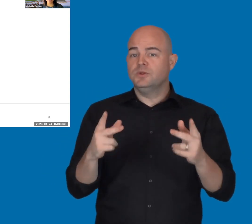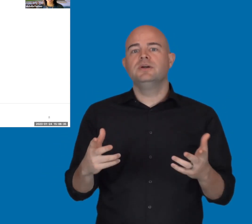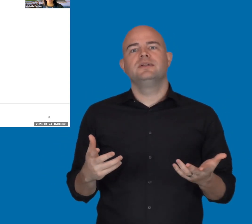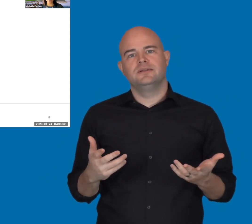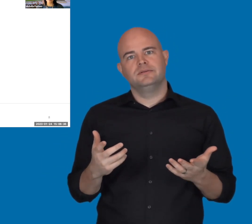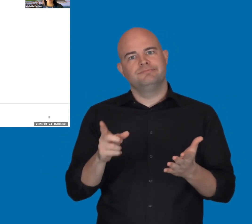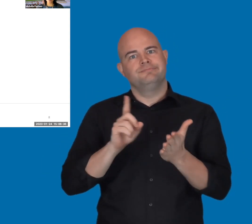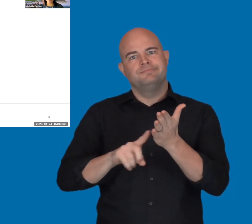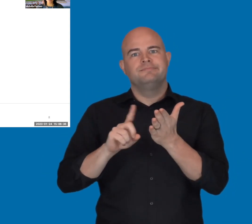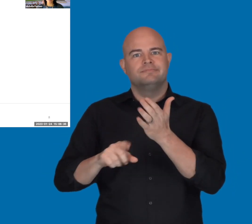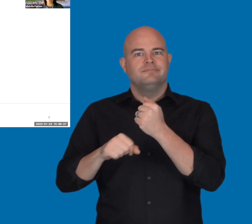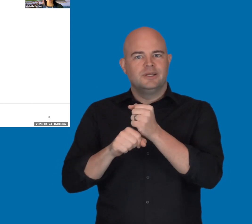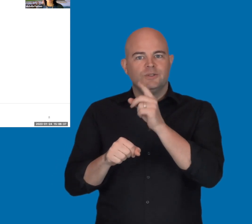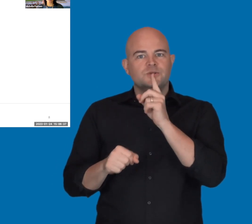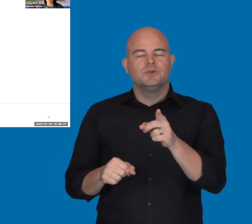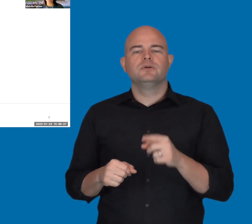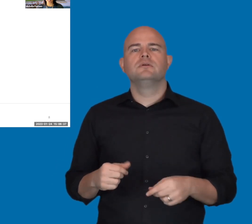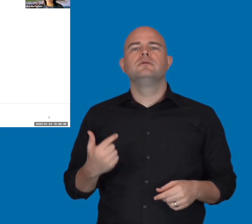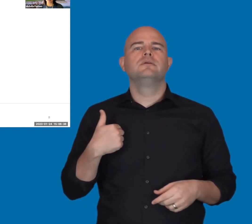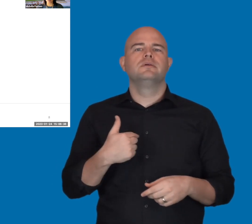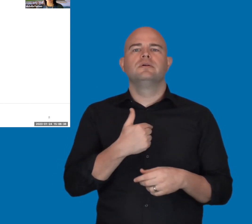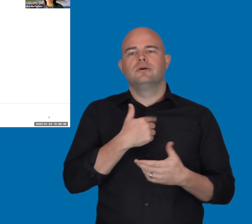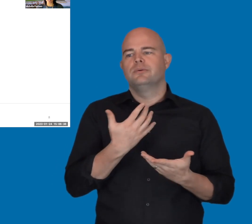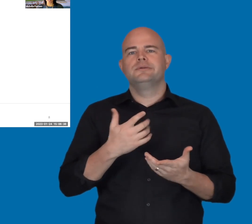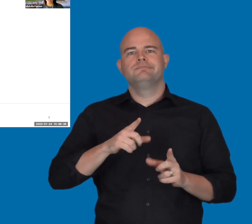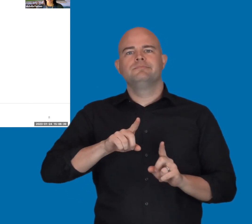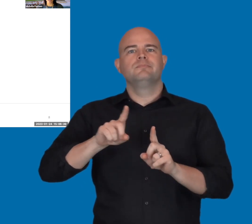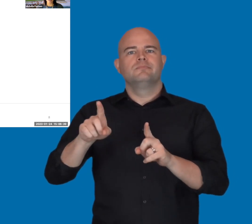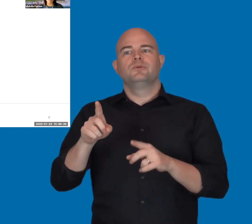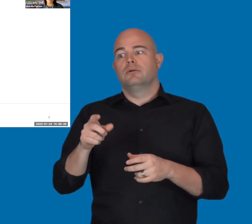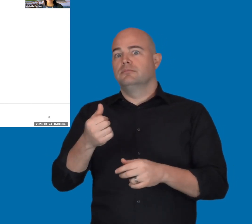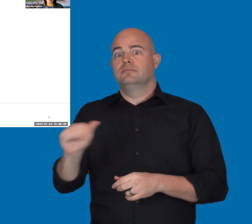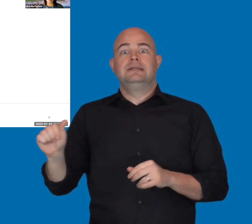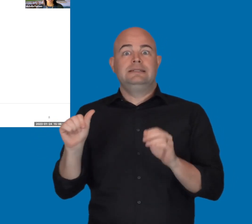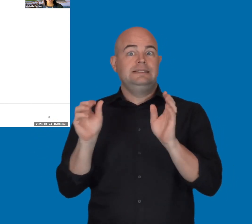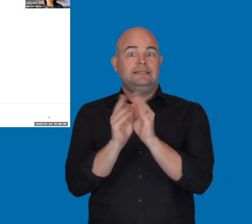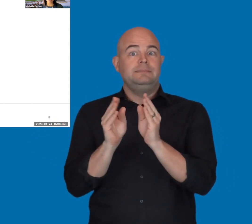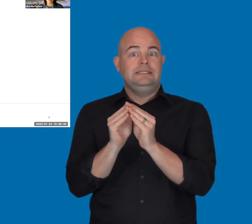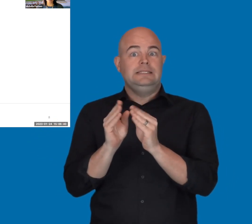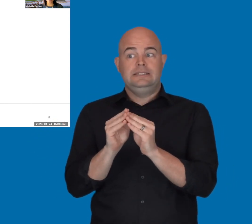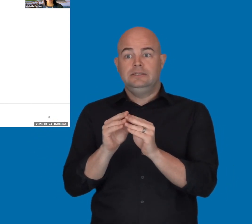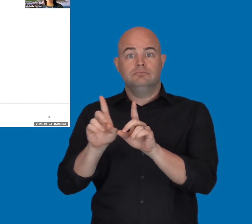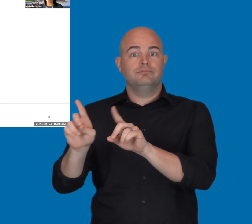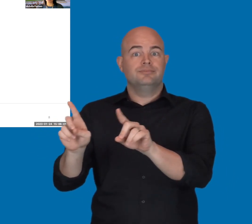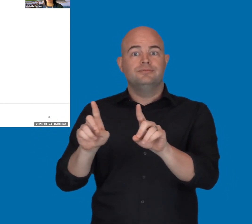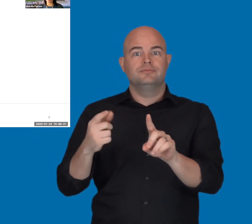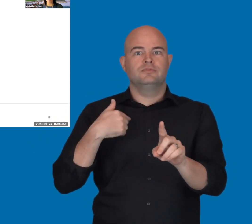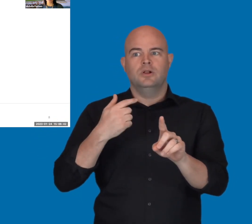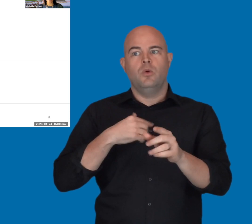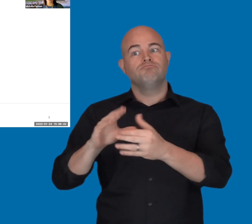And we kind of did it on the fly too. Like, oh gosh, OK, discussion boards. What are we going to do? Who is going to do it? You know, how are we going to divvy this up so